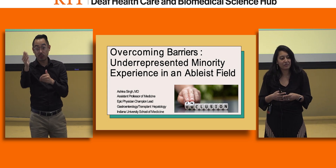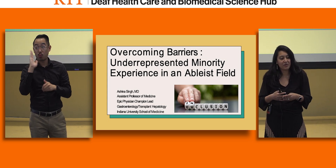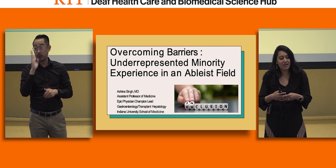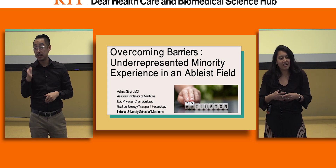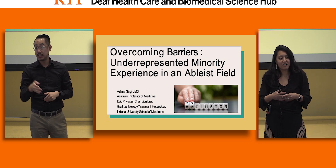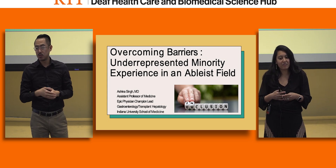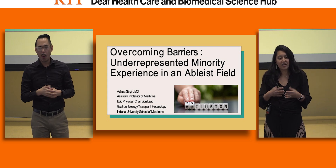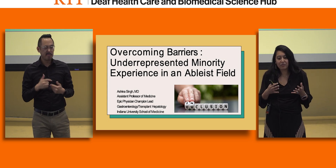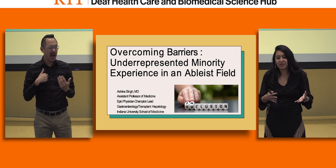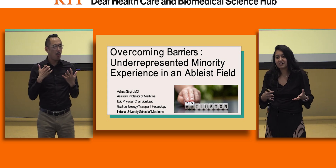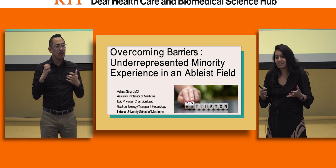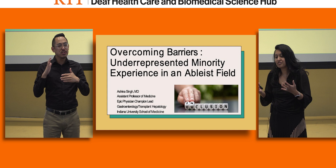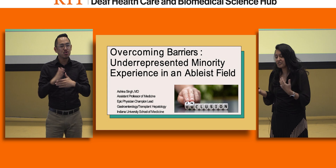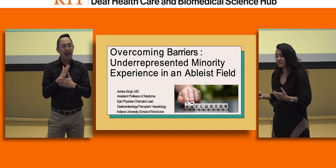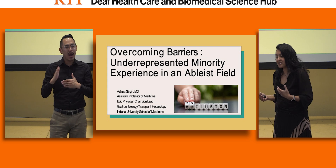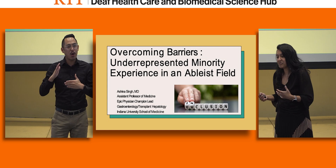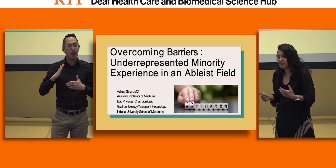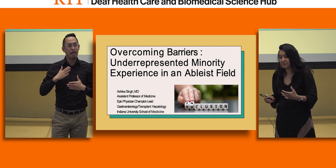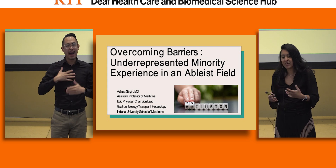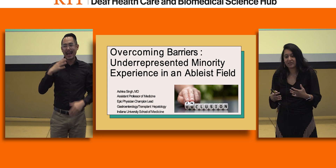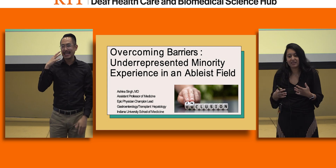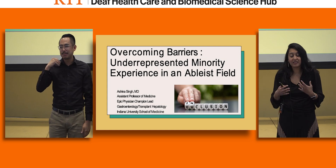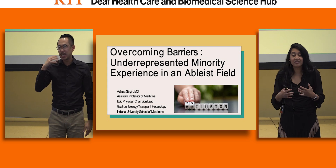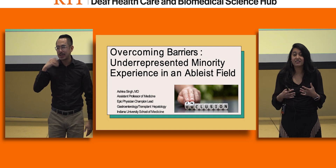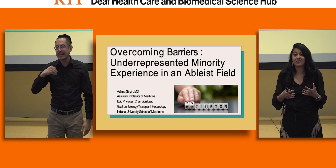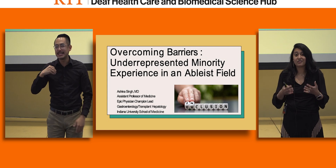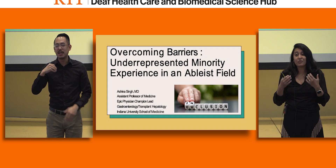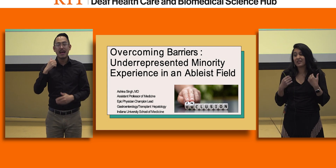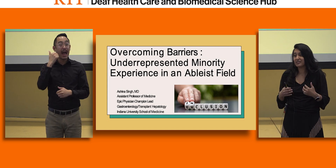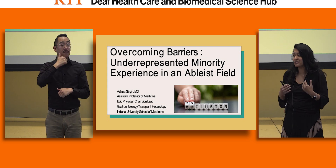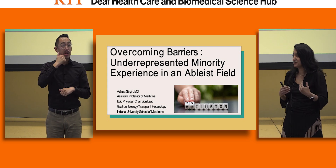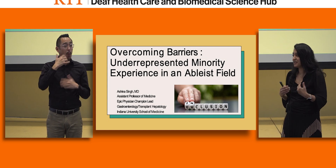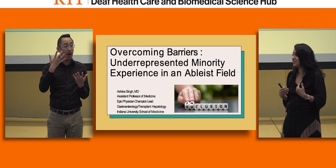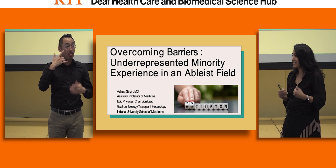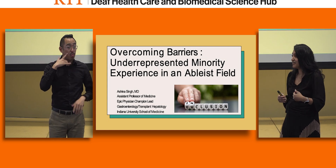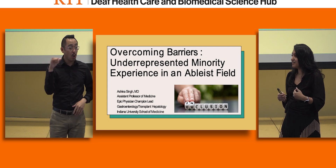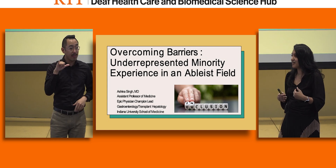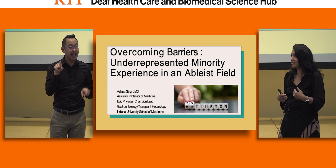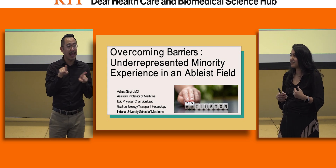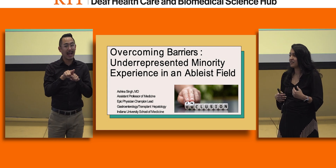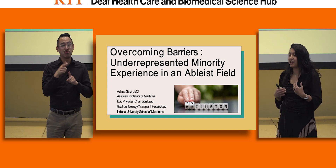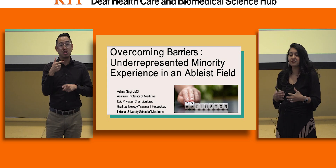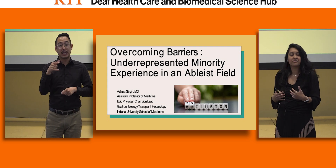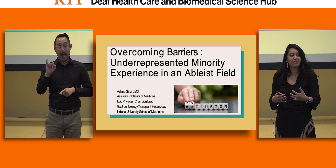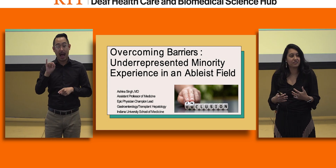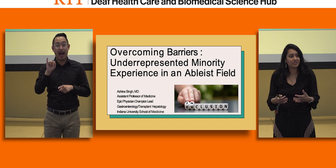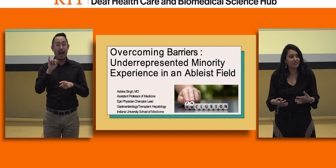And so, I wanted to share some of my insights as to what I do day to day as a gastroenterologist